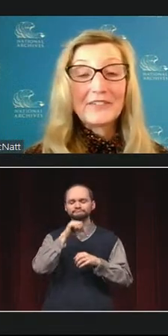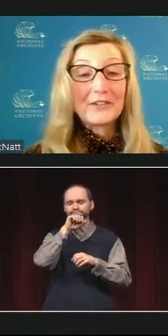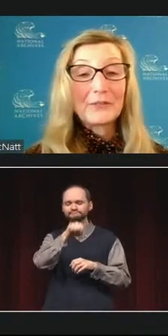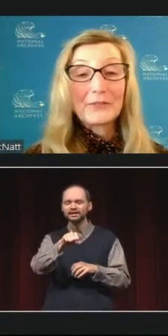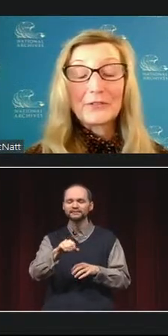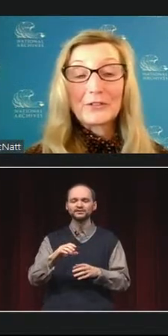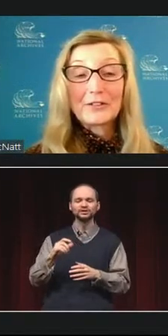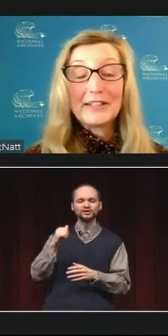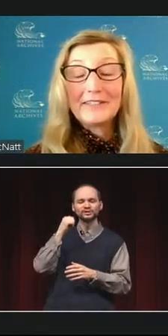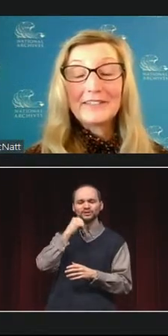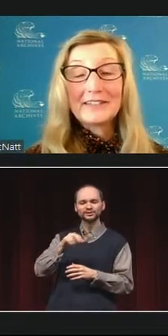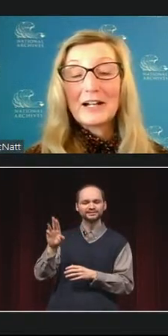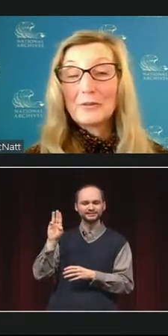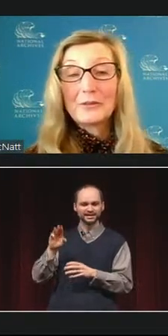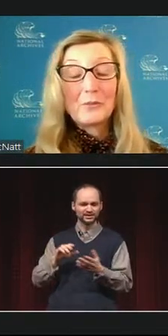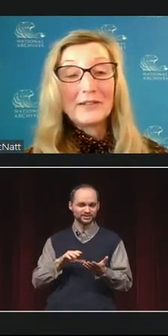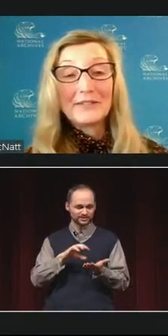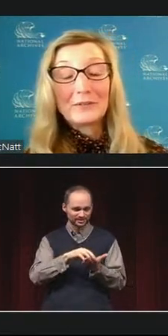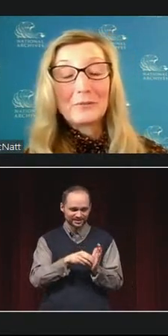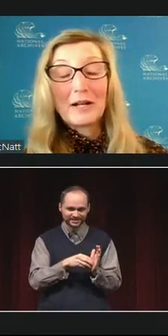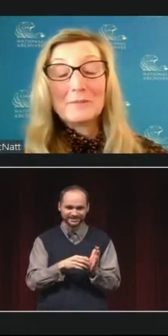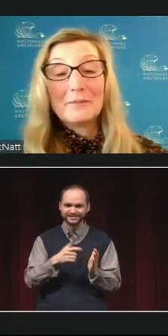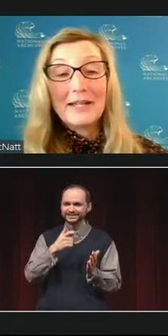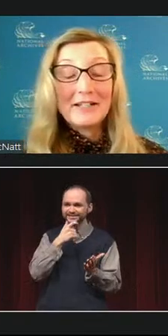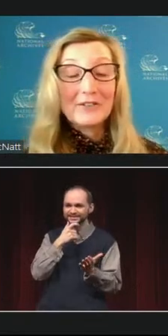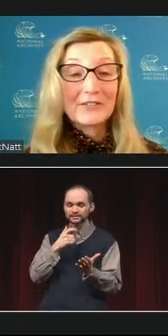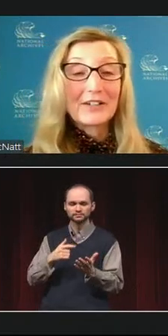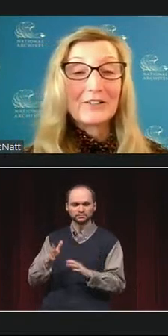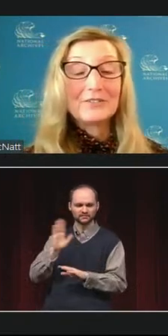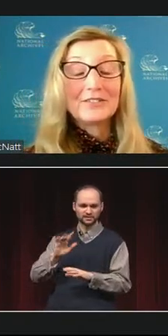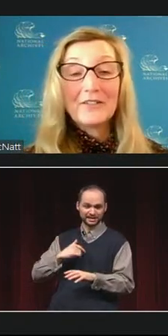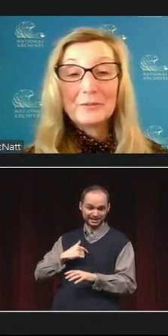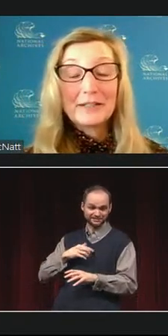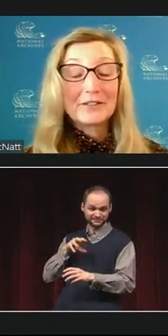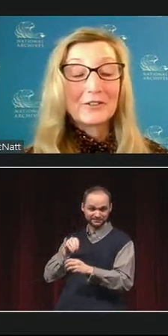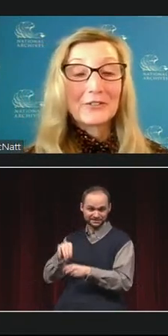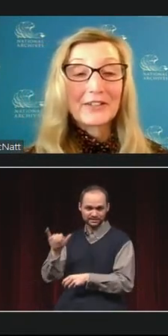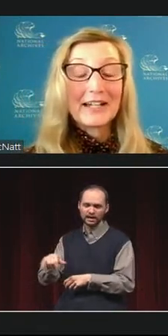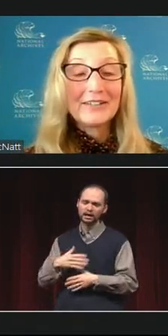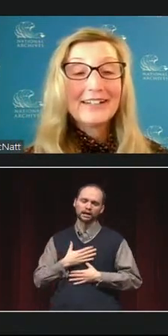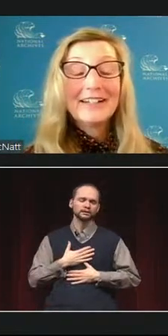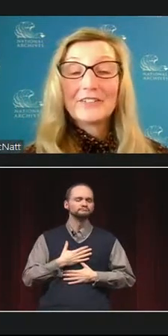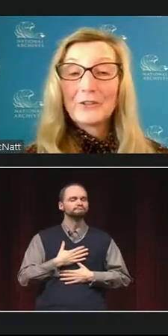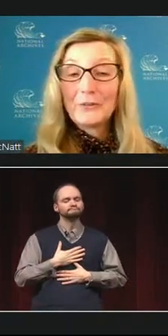there with those cookies. And I was once one many years ago. I loved being a Girl Scout. Sold those